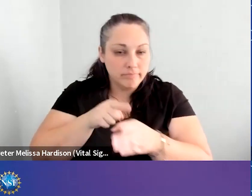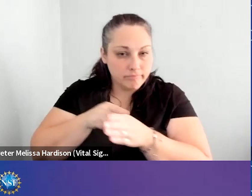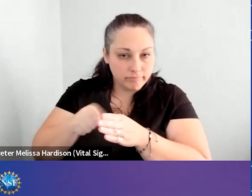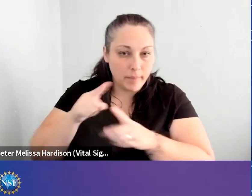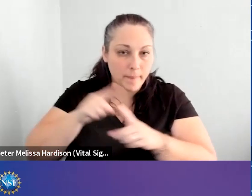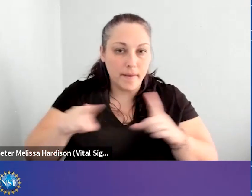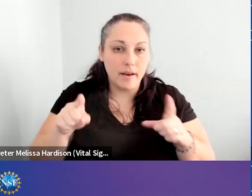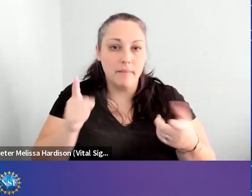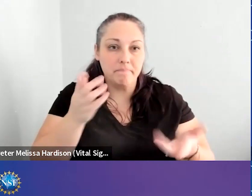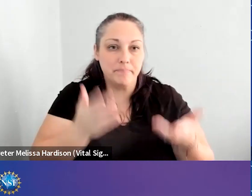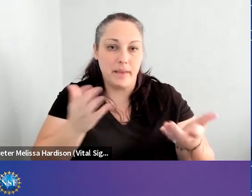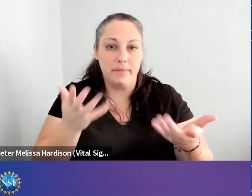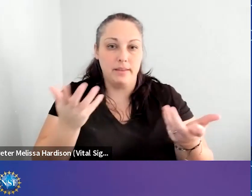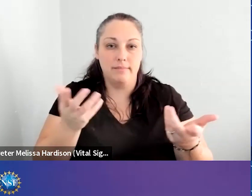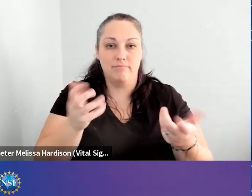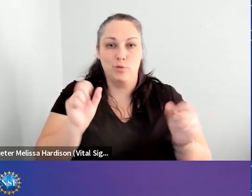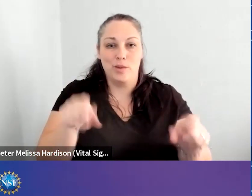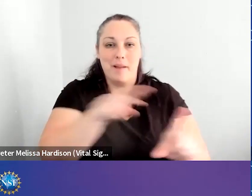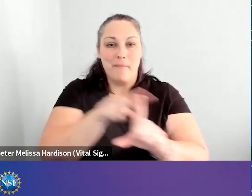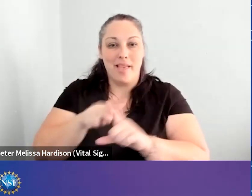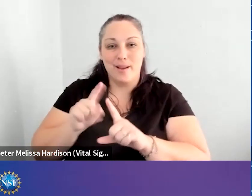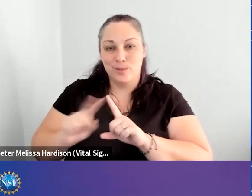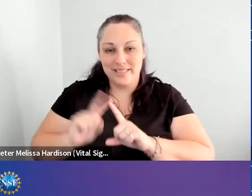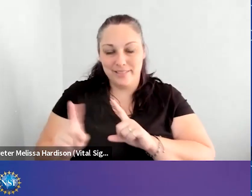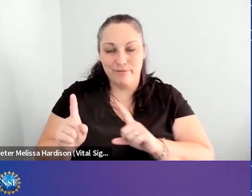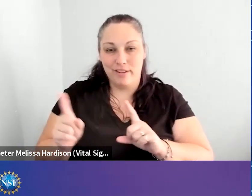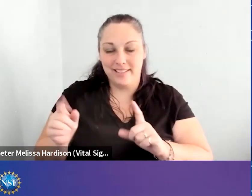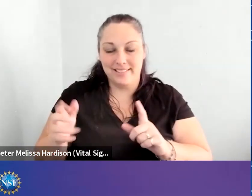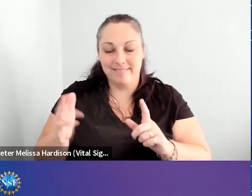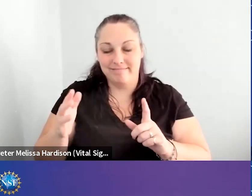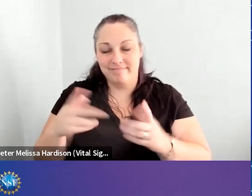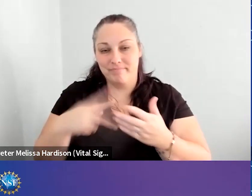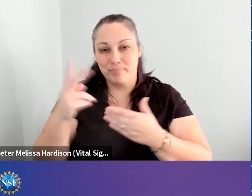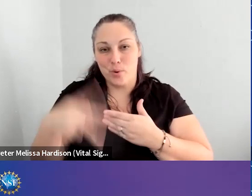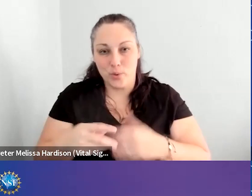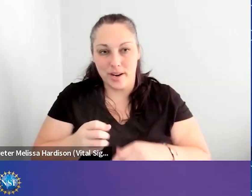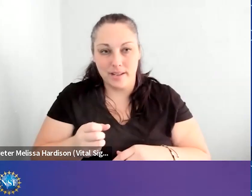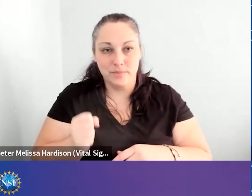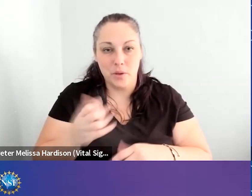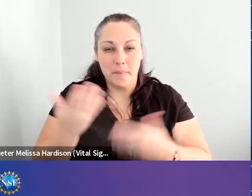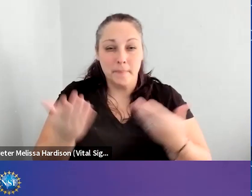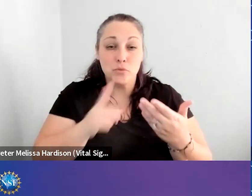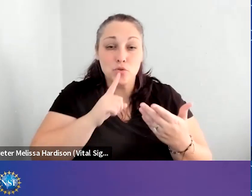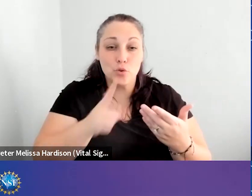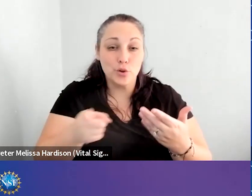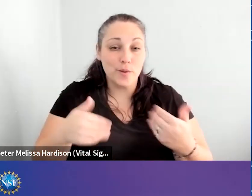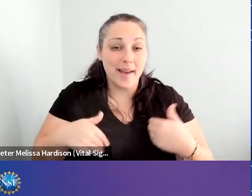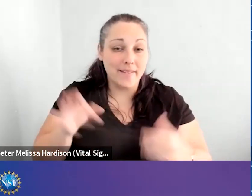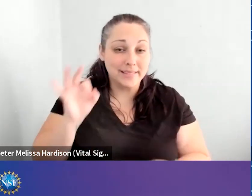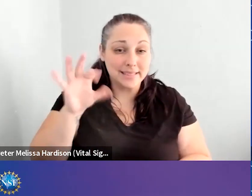it's probably applicable, you know, kind of across the board. There are tips I'm sure that you guys can share. Yes.